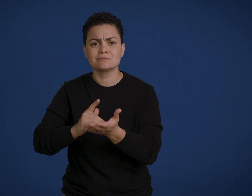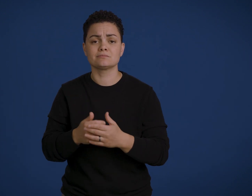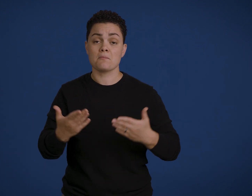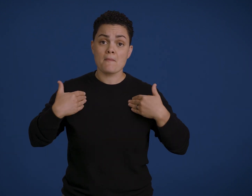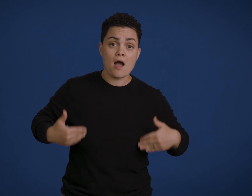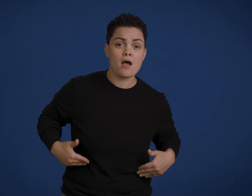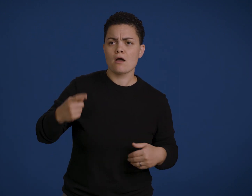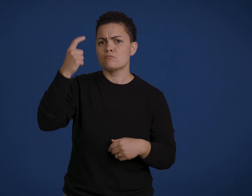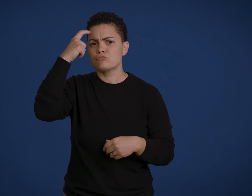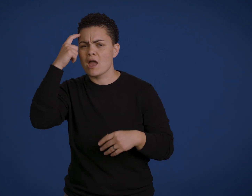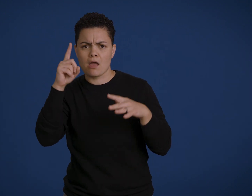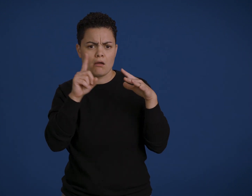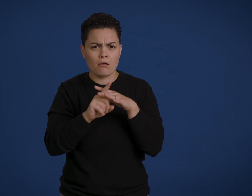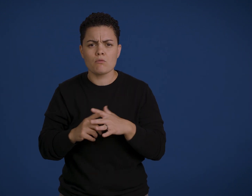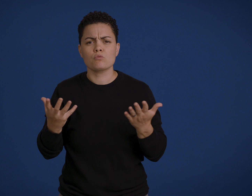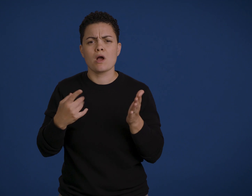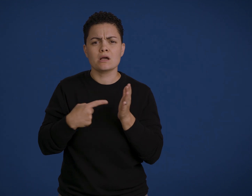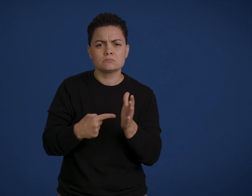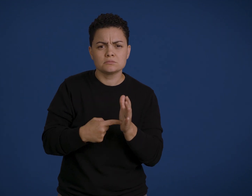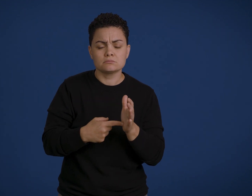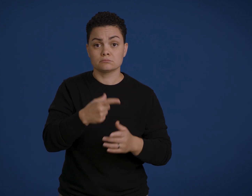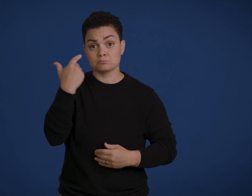The choice of treatment depends on the individual’s symptoms,